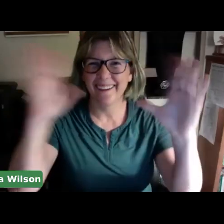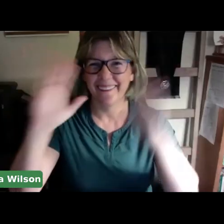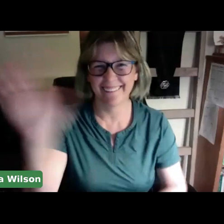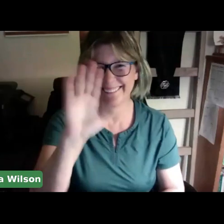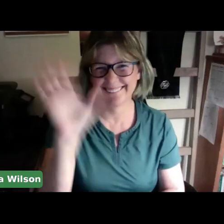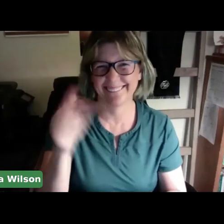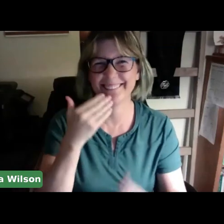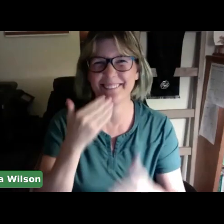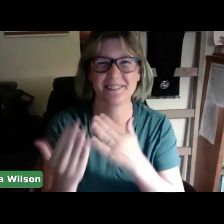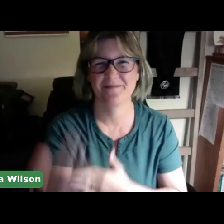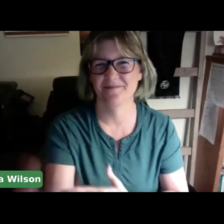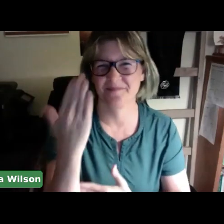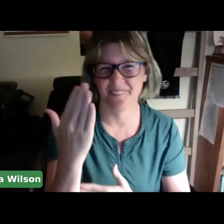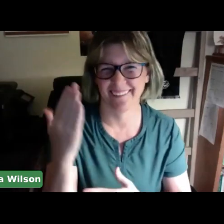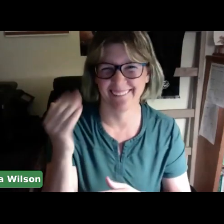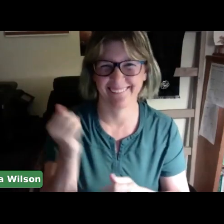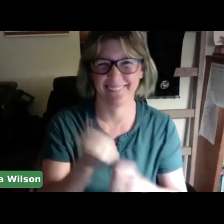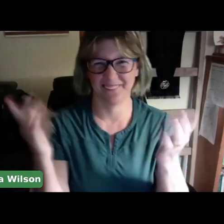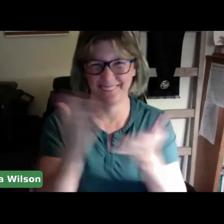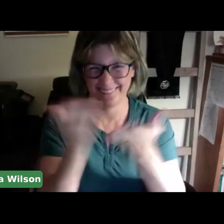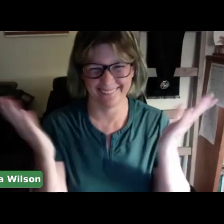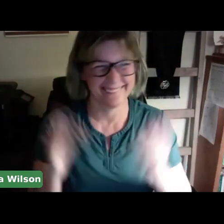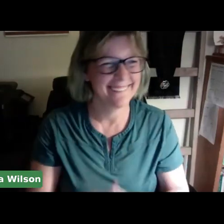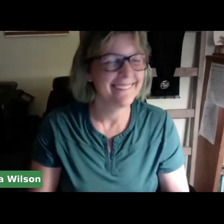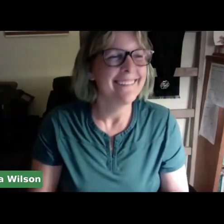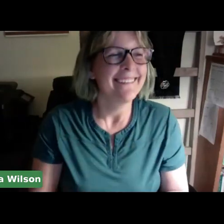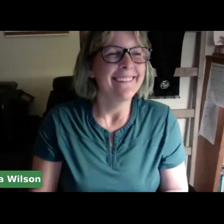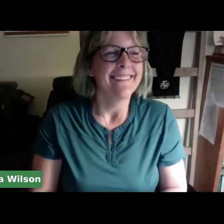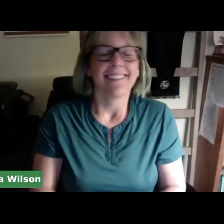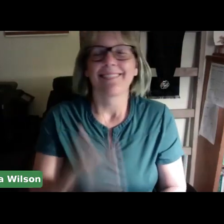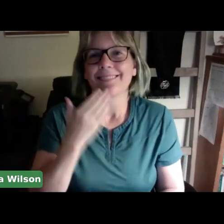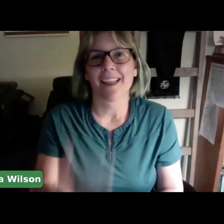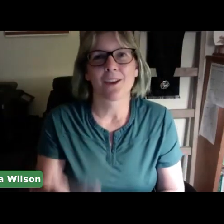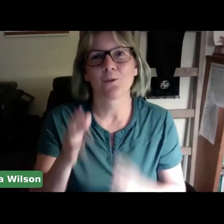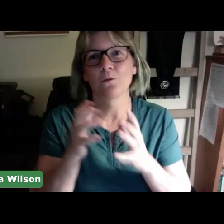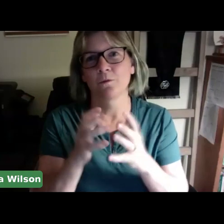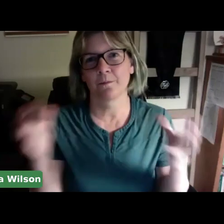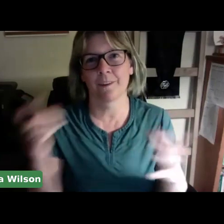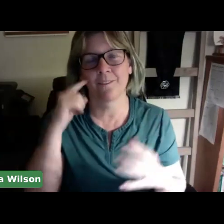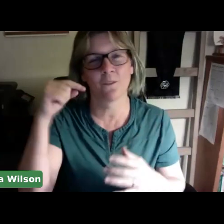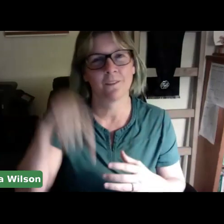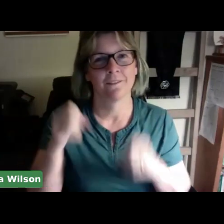All right, hello everyone and good morning. It's so good to see you all here. Thank you